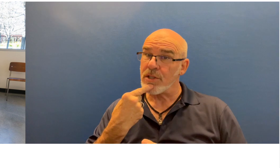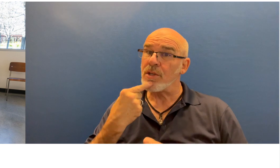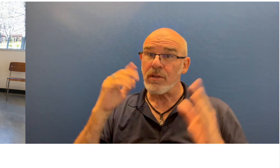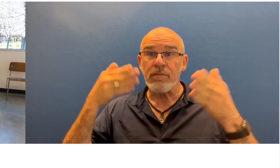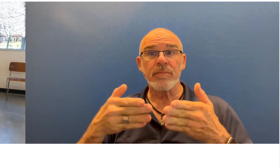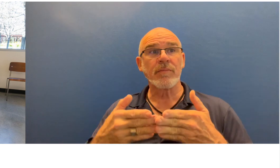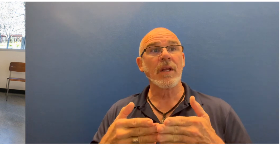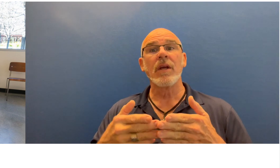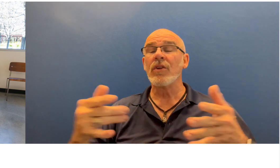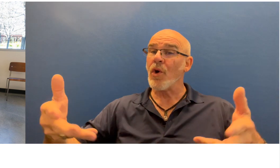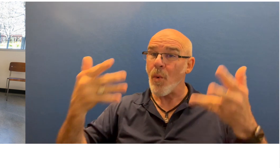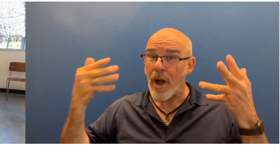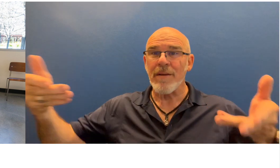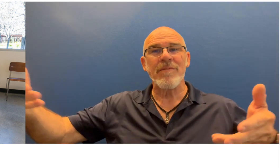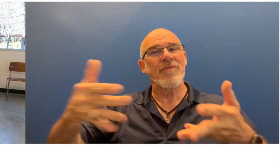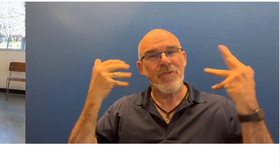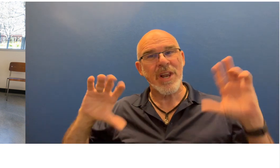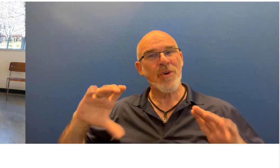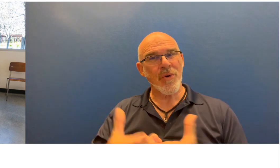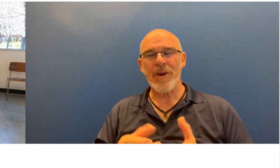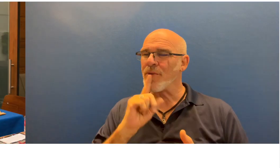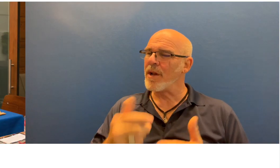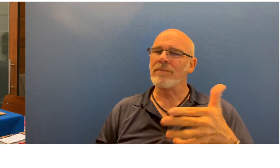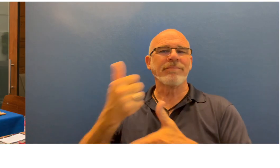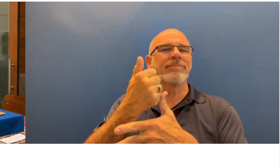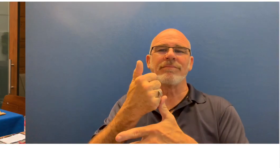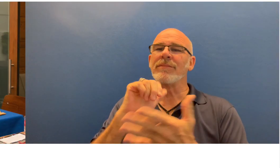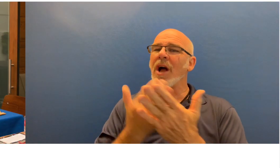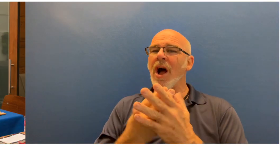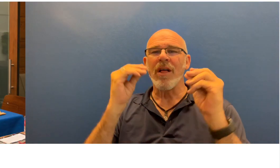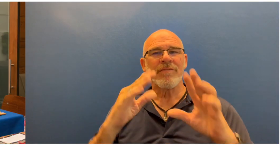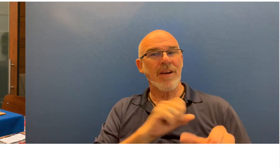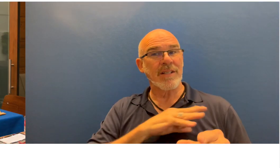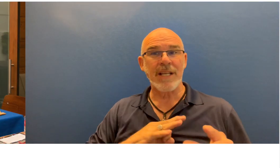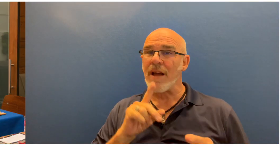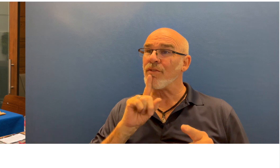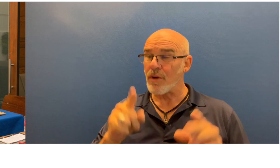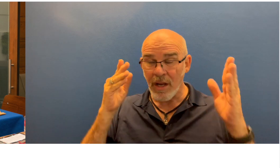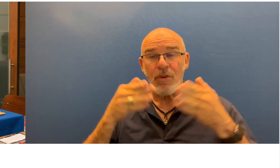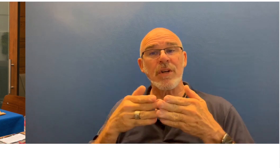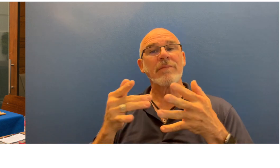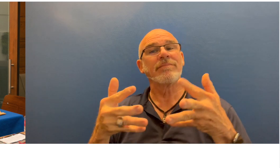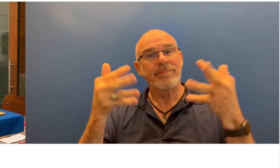is like number one on the list. So all our faculty and staff take great care to work individually with students.